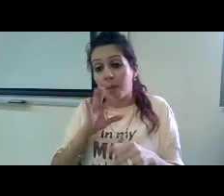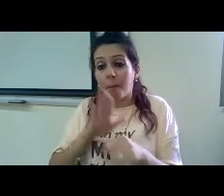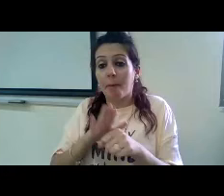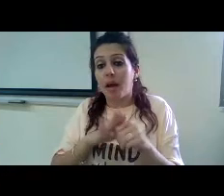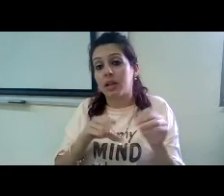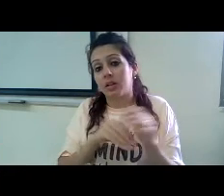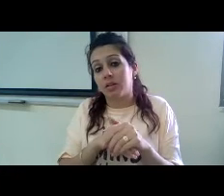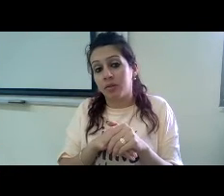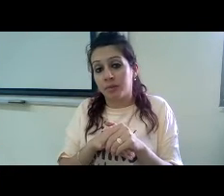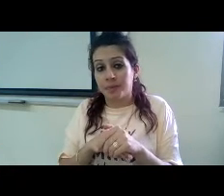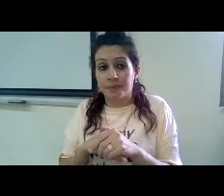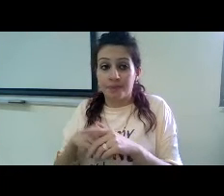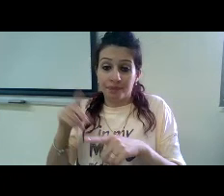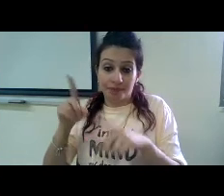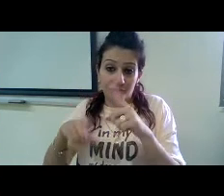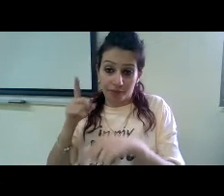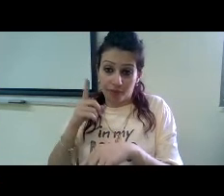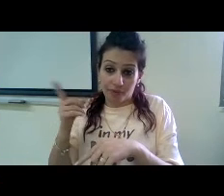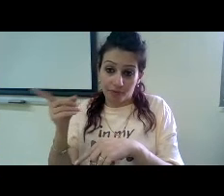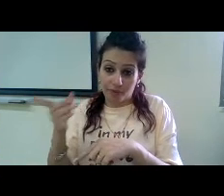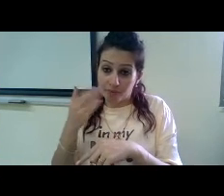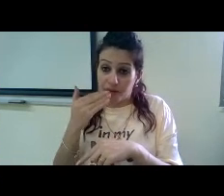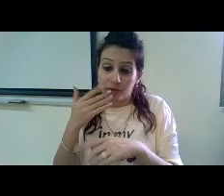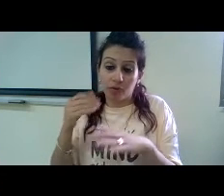So let's just say, what is still